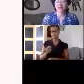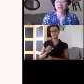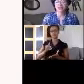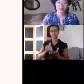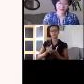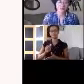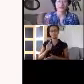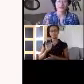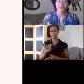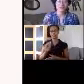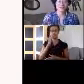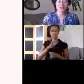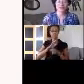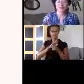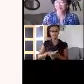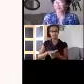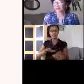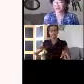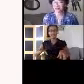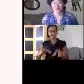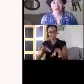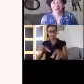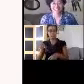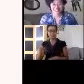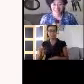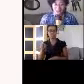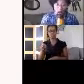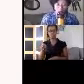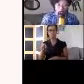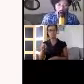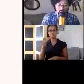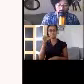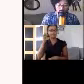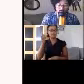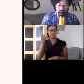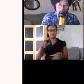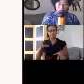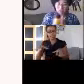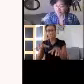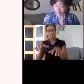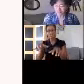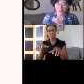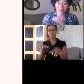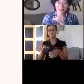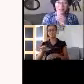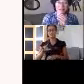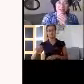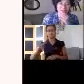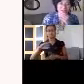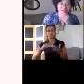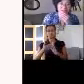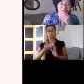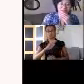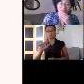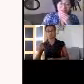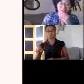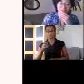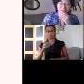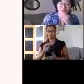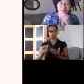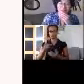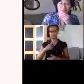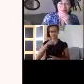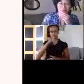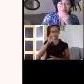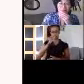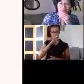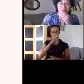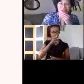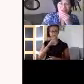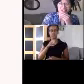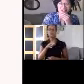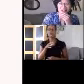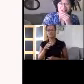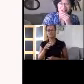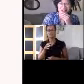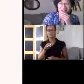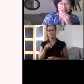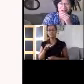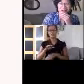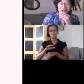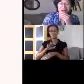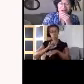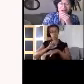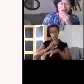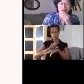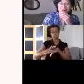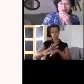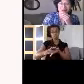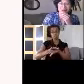needs of your community. Sorry. Consulting is only going to get you so far, unless you